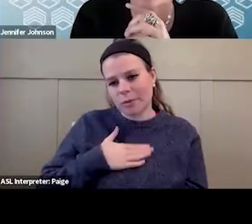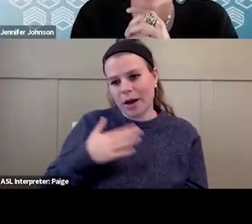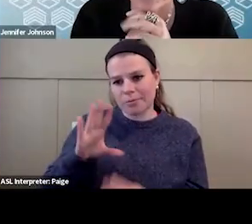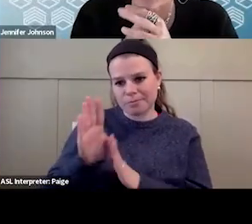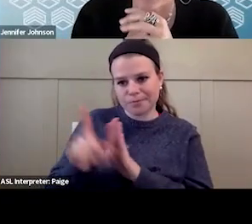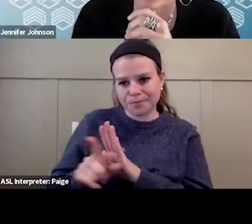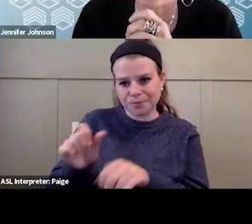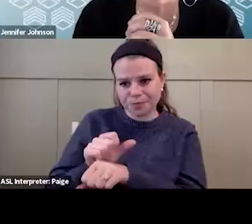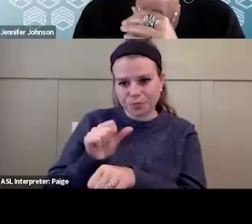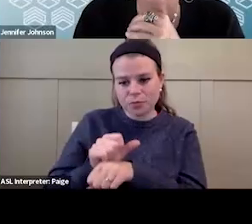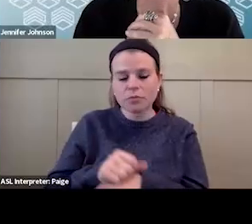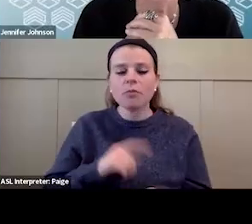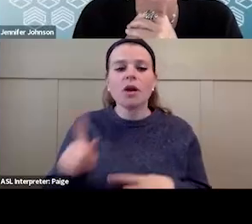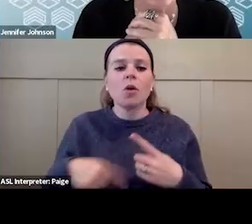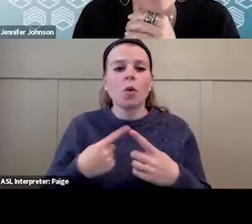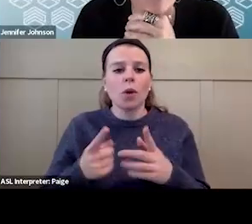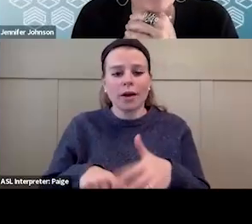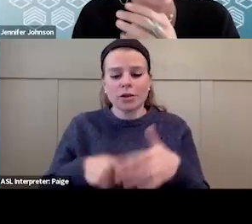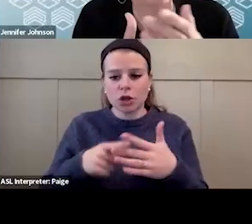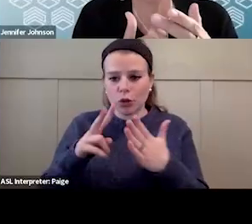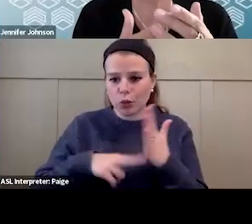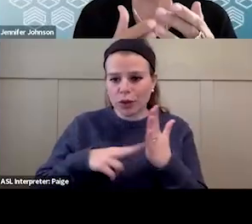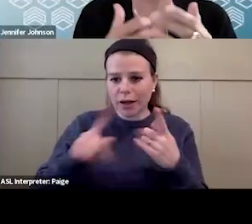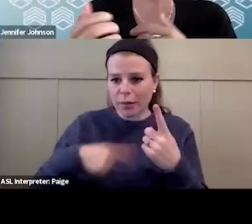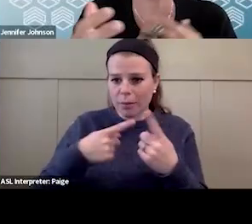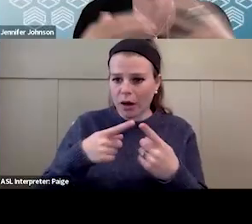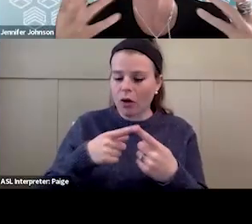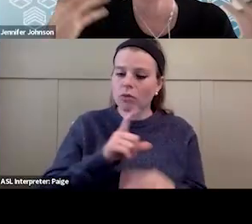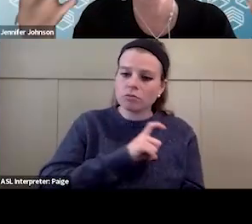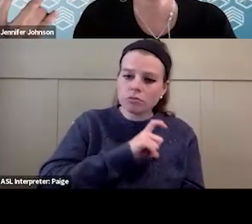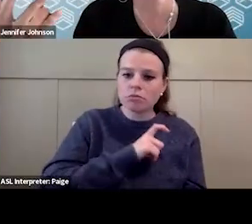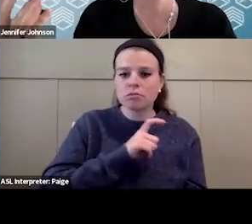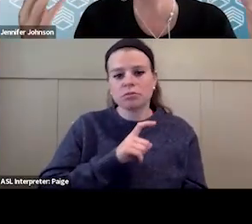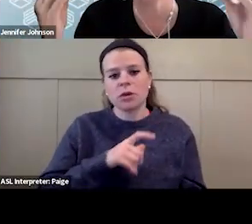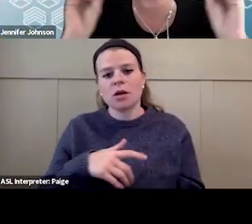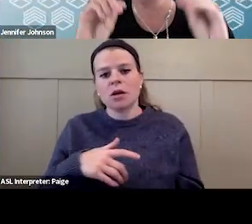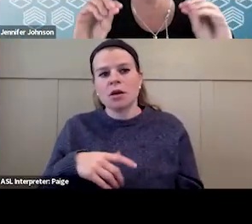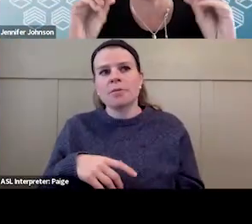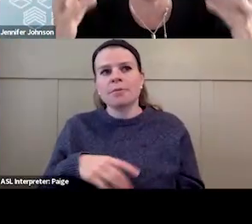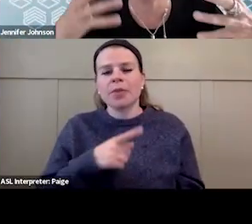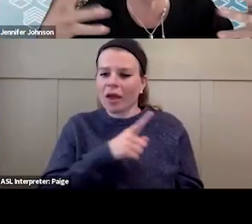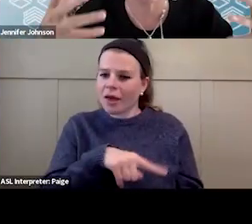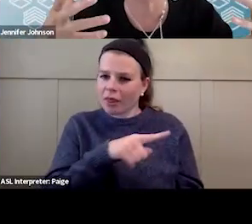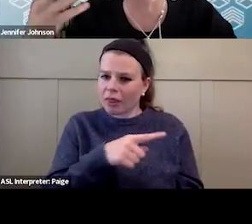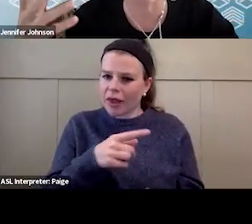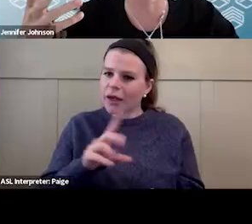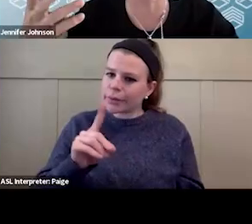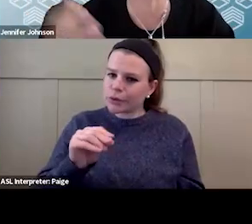And when I started reading about law enforcement, they, they have training. They ha- they do have resources.